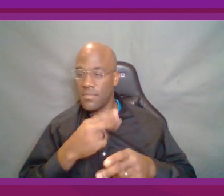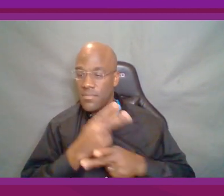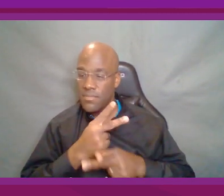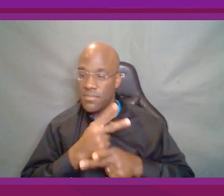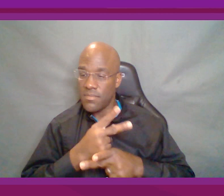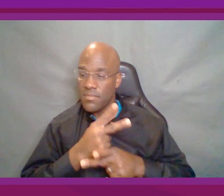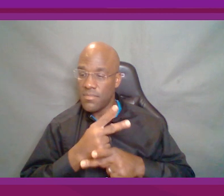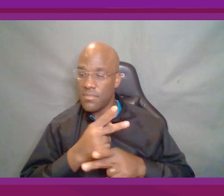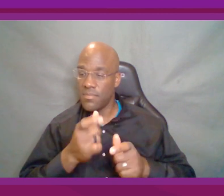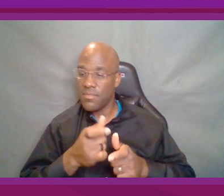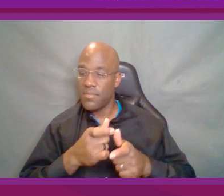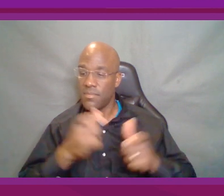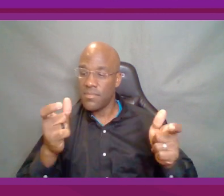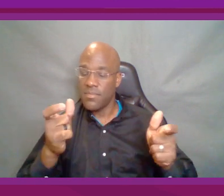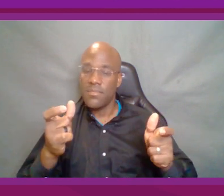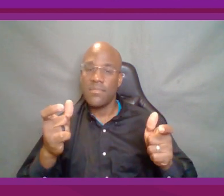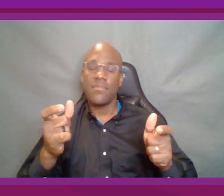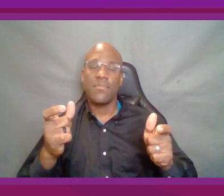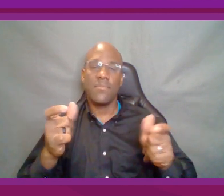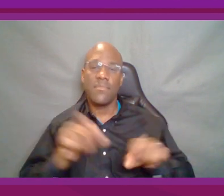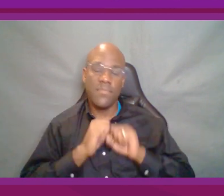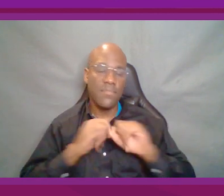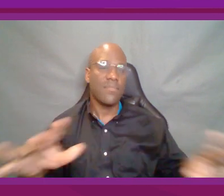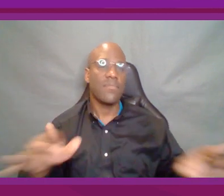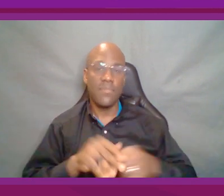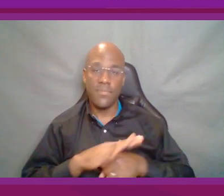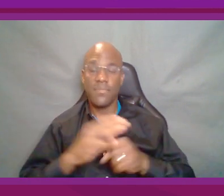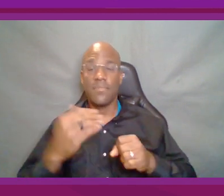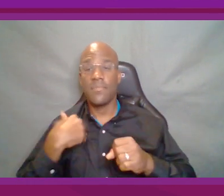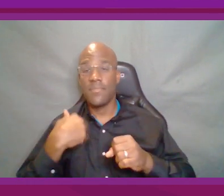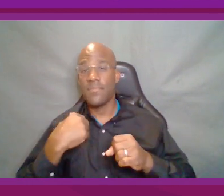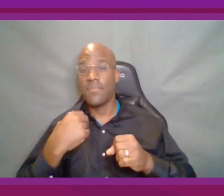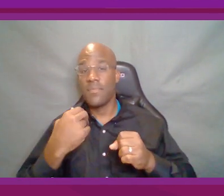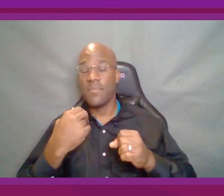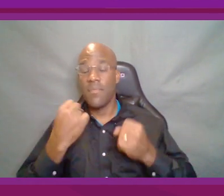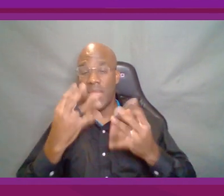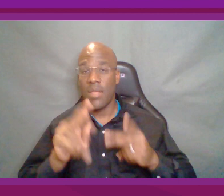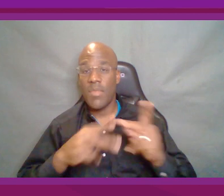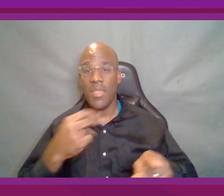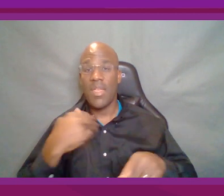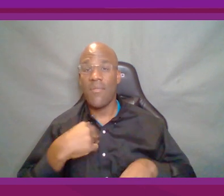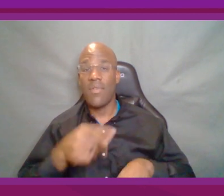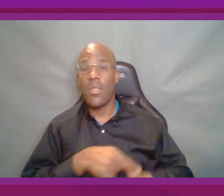huge wave of people who have had COVID and are now dealing with long COVID, we're gonna